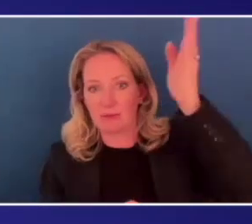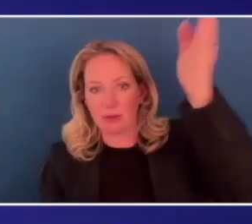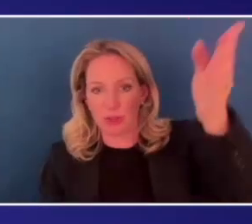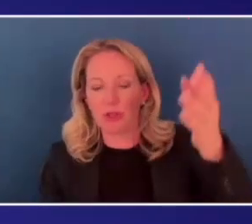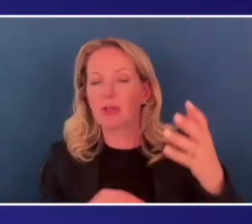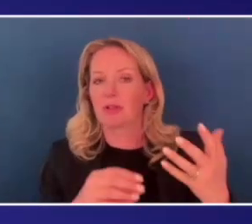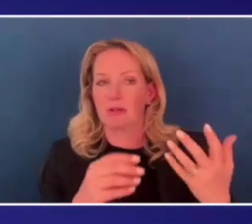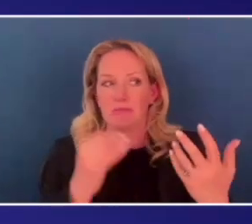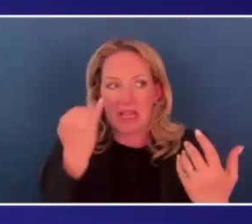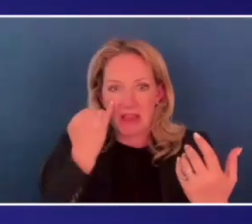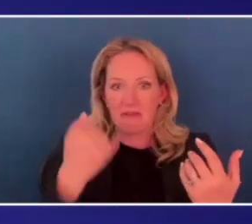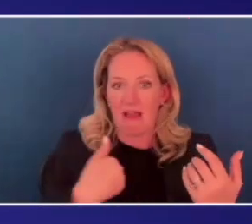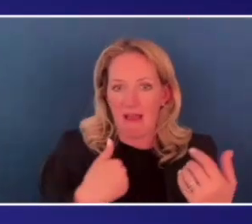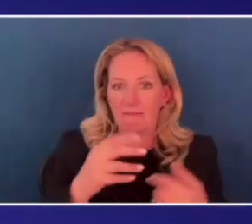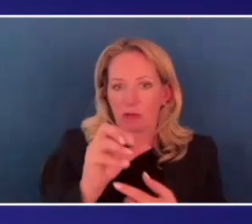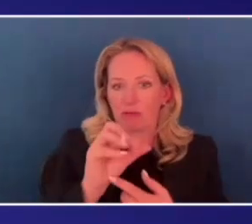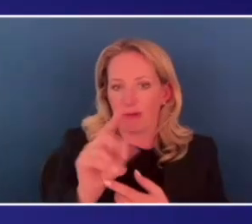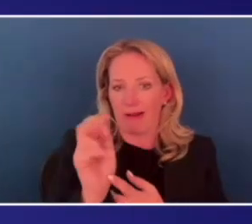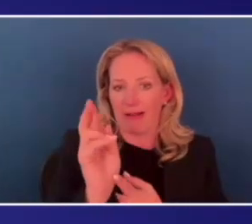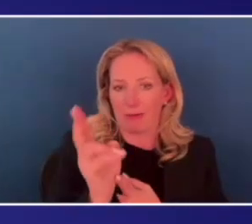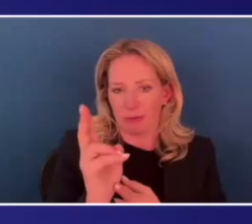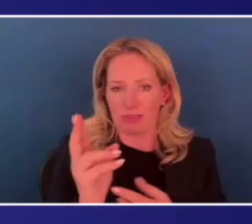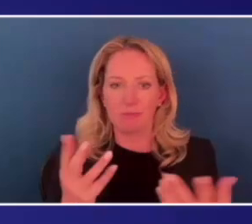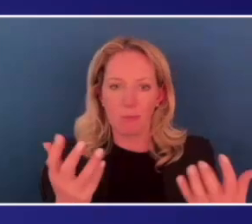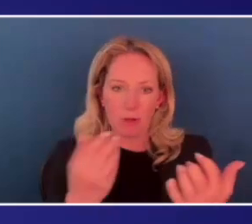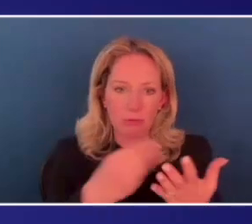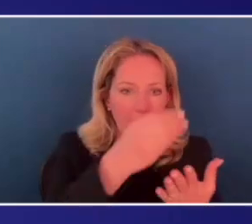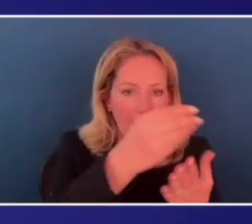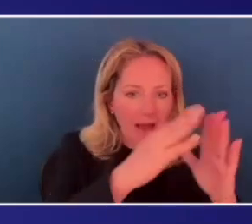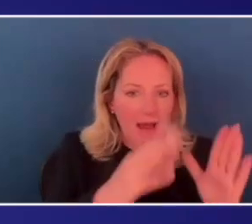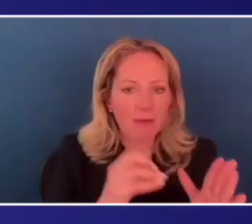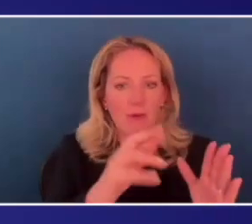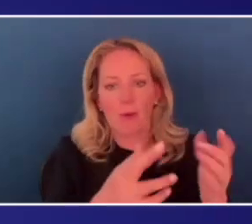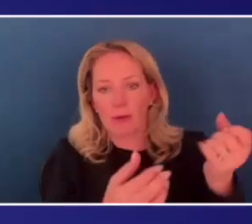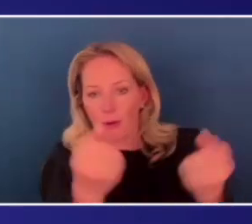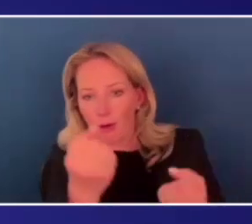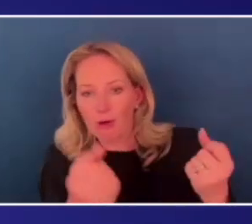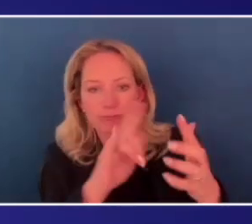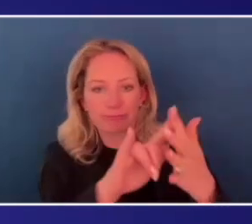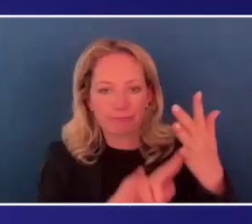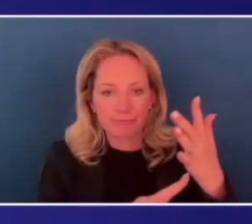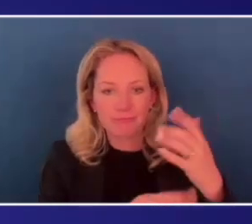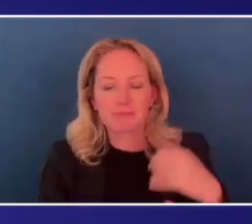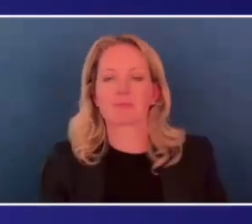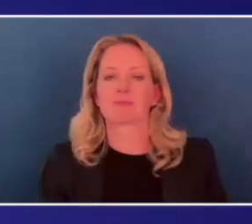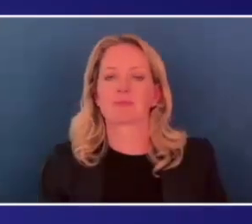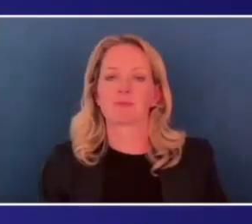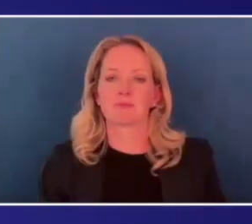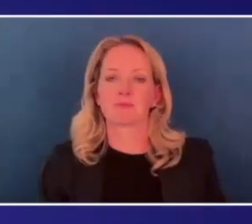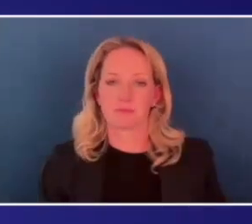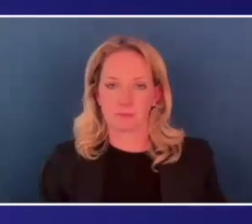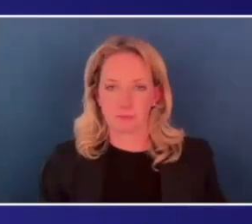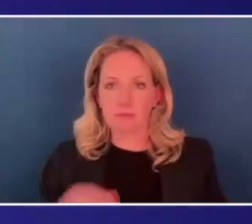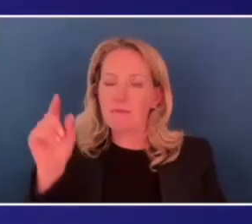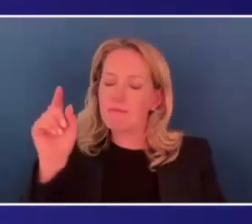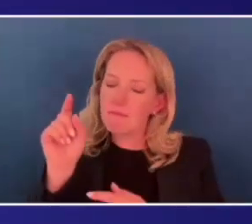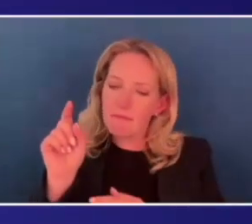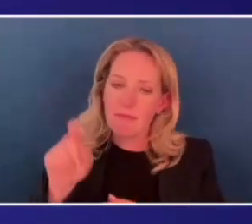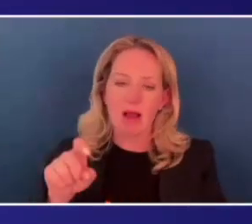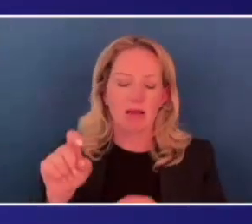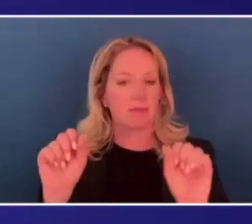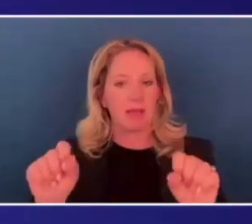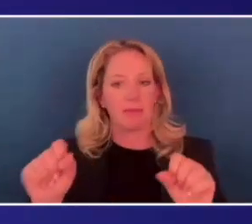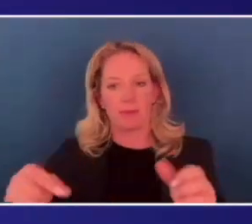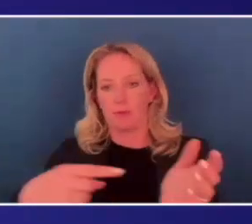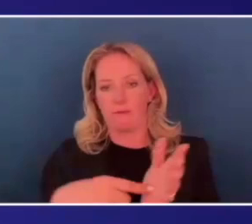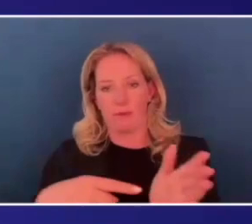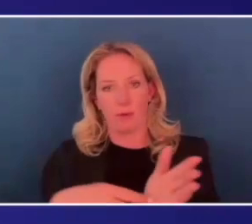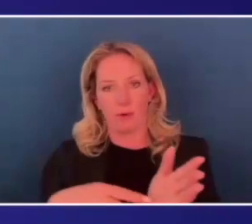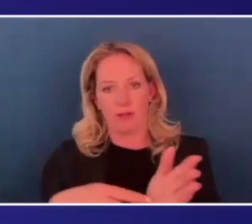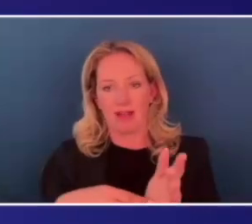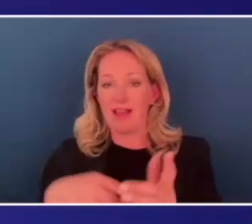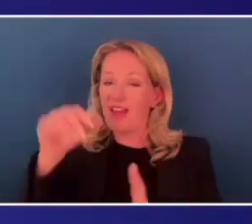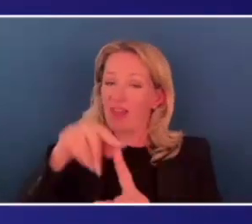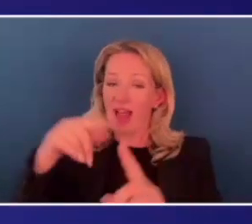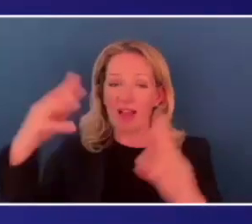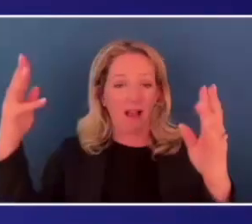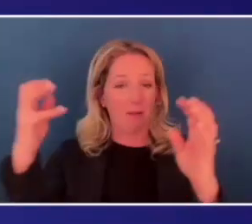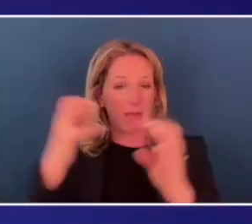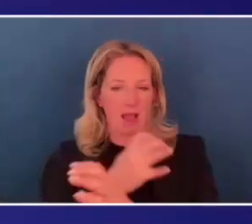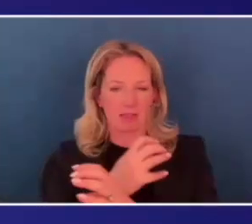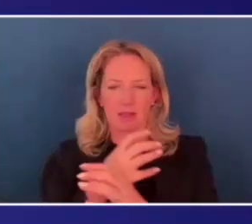So the components of it that are important are that it must be affordable. And that's the most complex part of this is what is affordable.